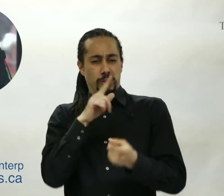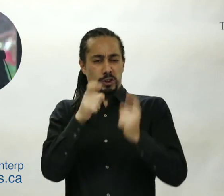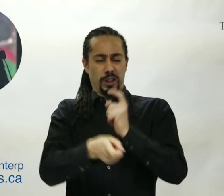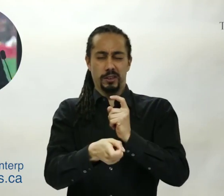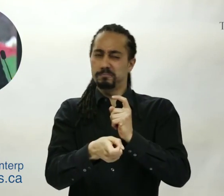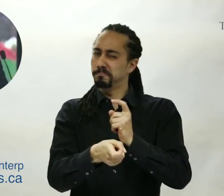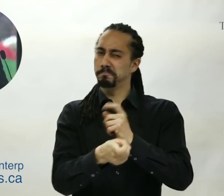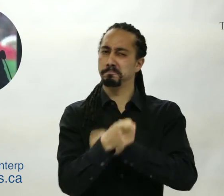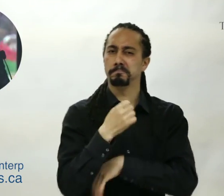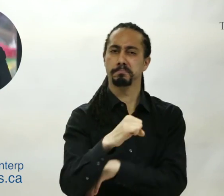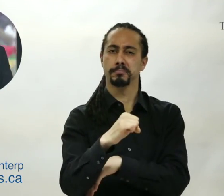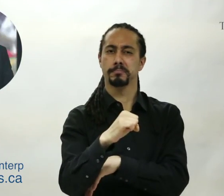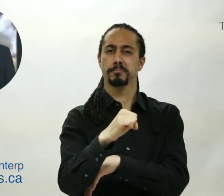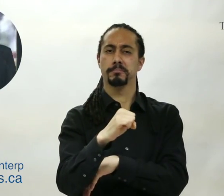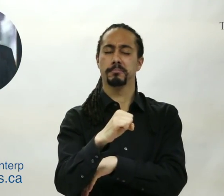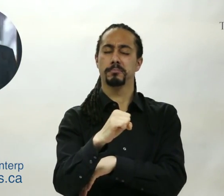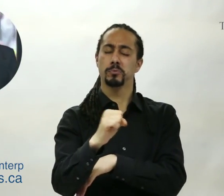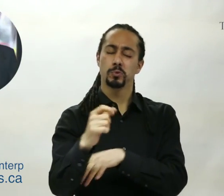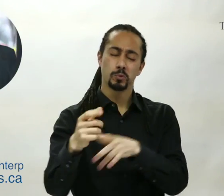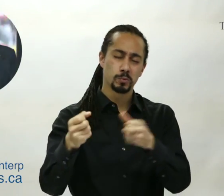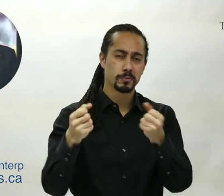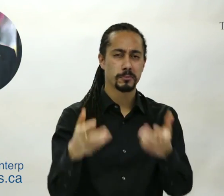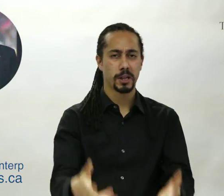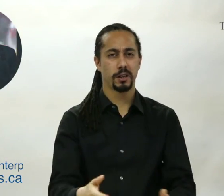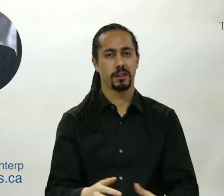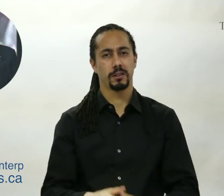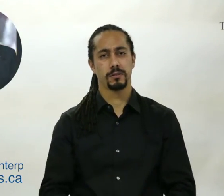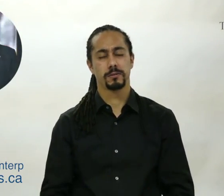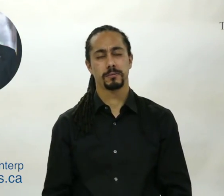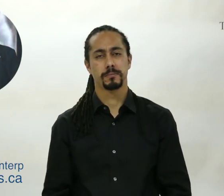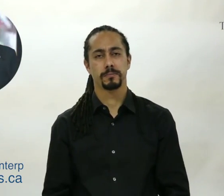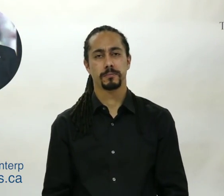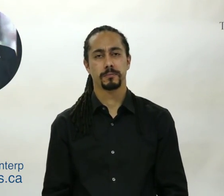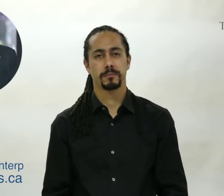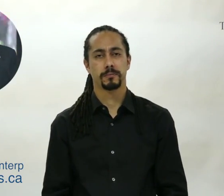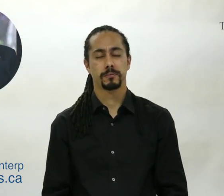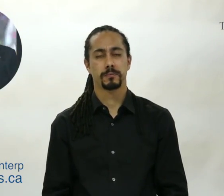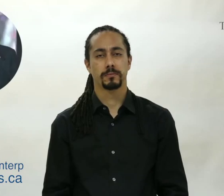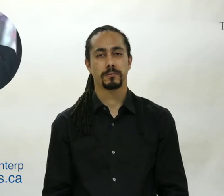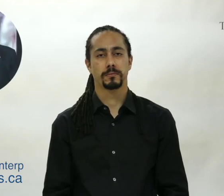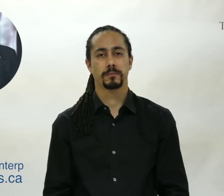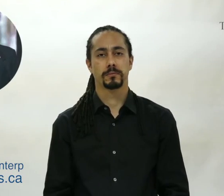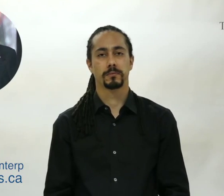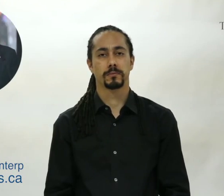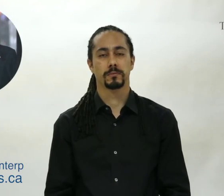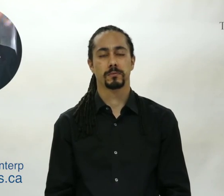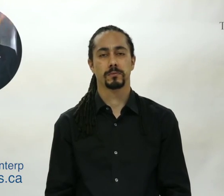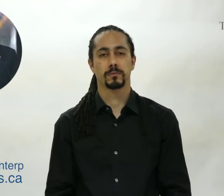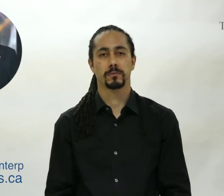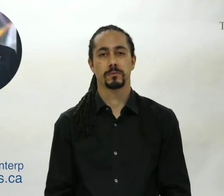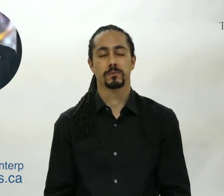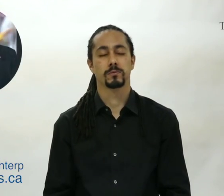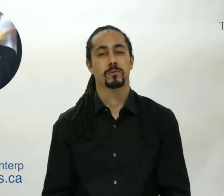but do not tolerate dissent from their own people.